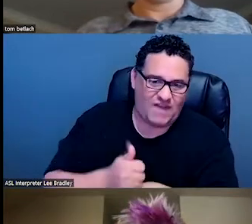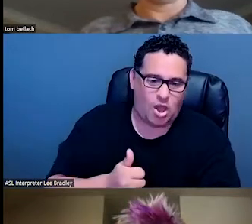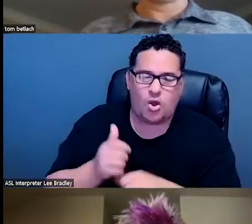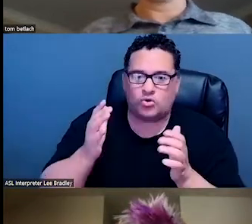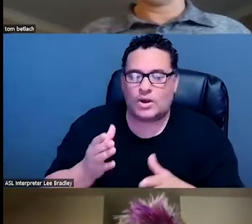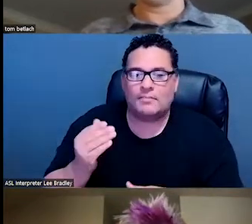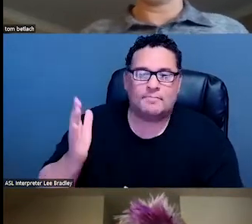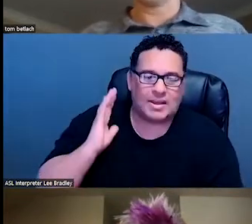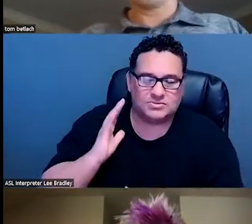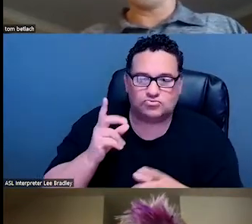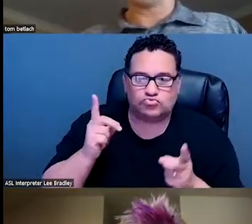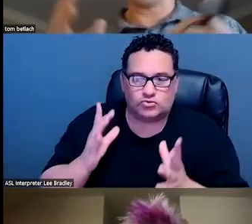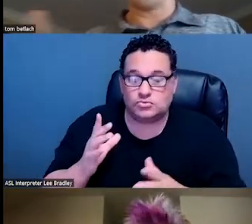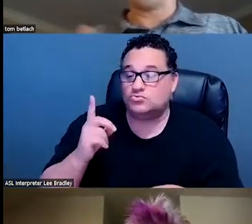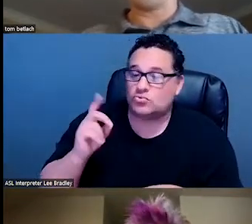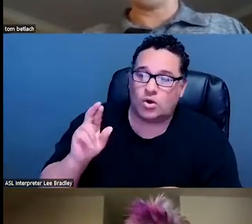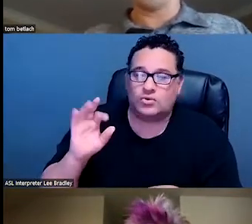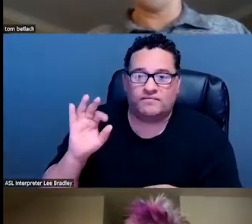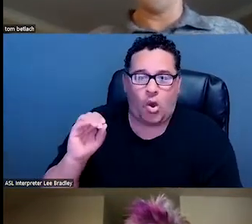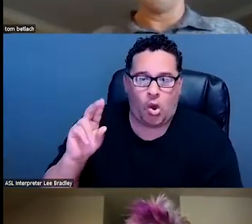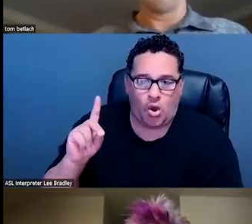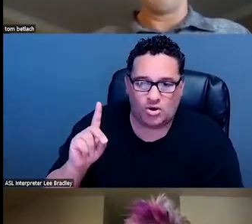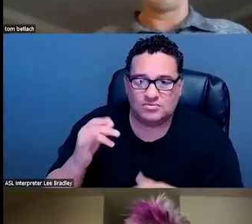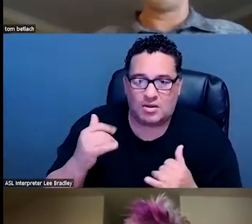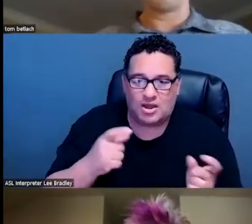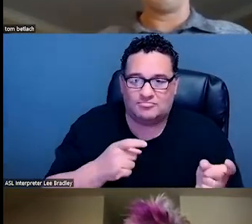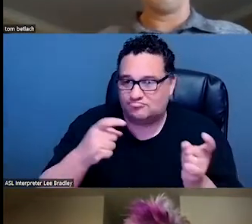AND, SO, DR. FORD, I AM GOING TO TURN IT OVER TO YOU. TO WALK US THROUGH